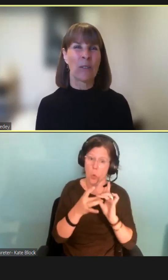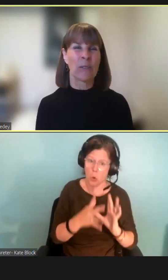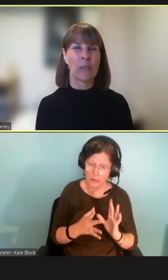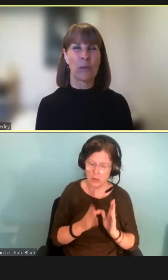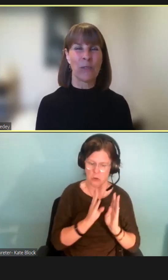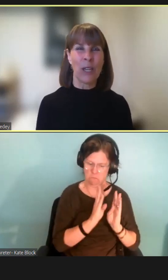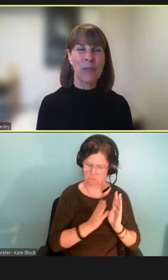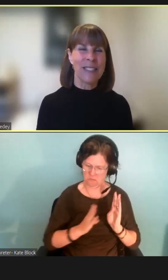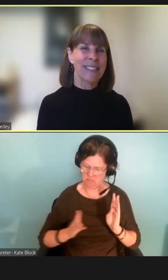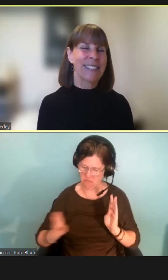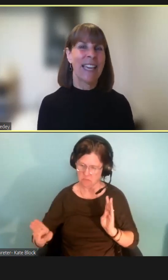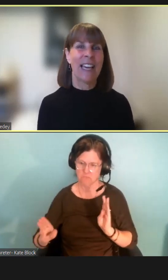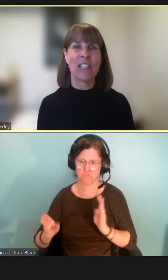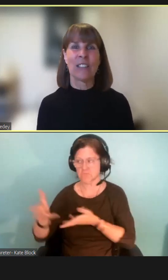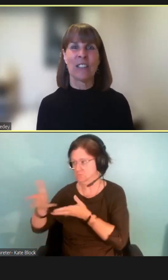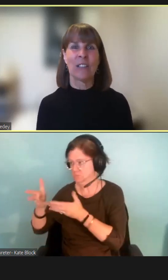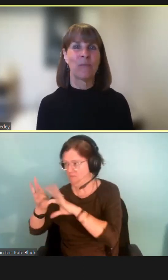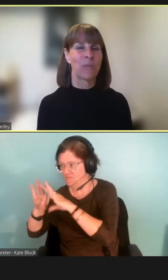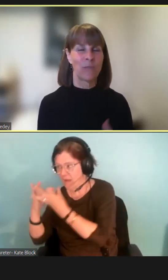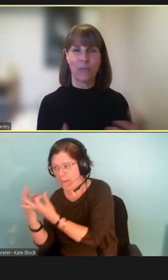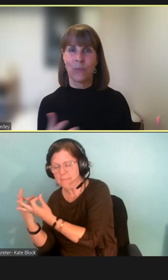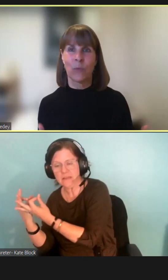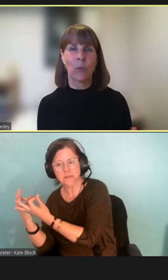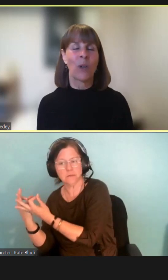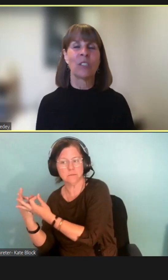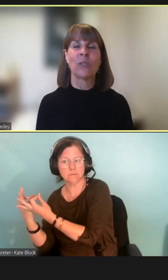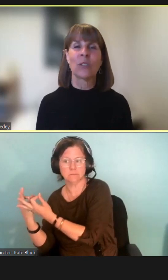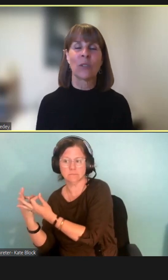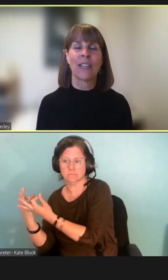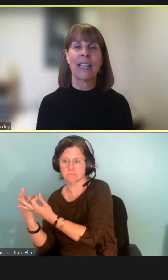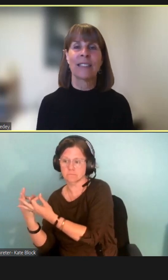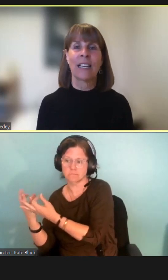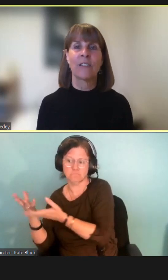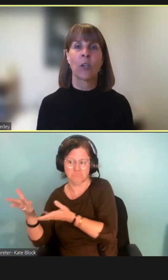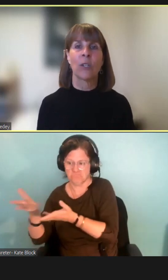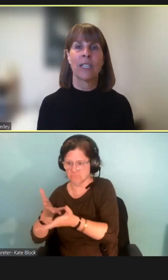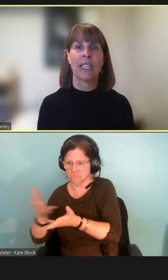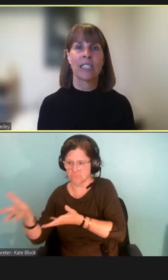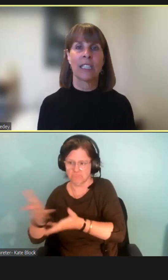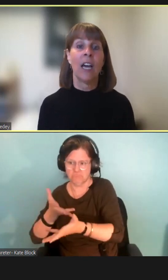good with families and would want to do sort that kind of a coordination of